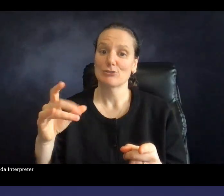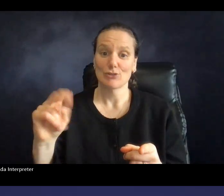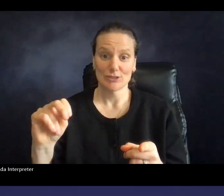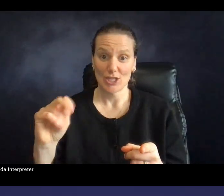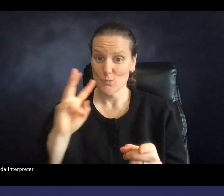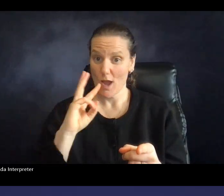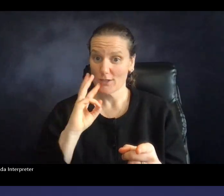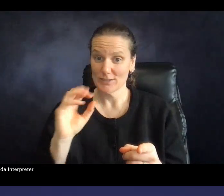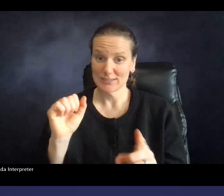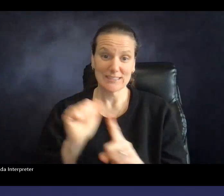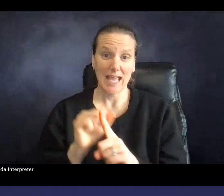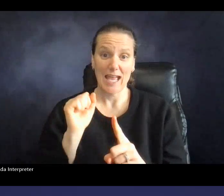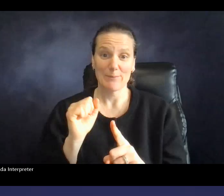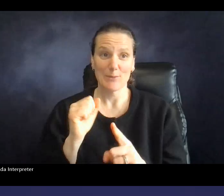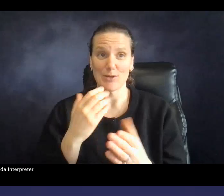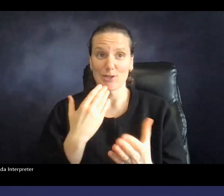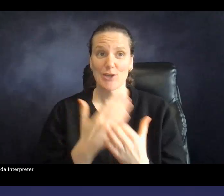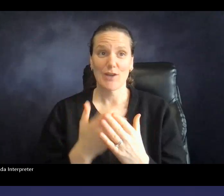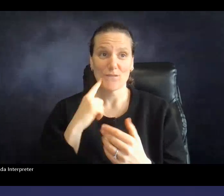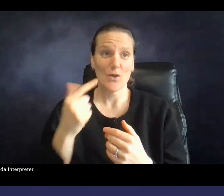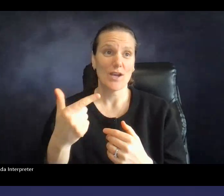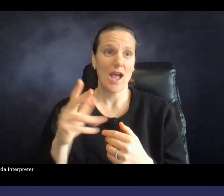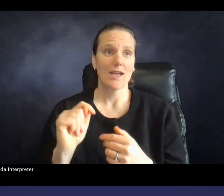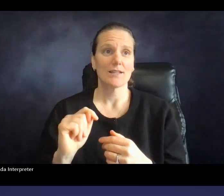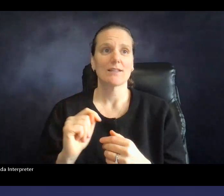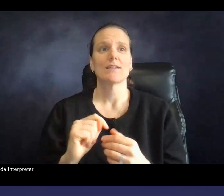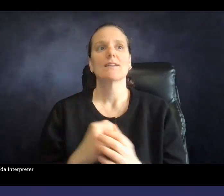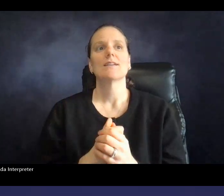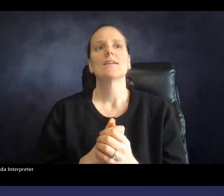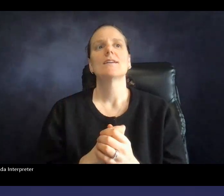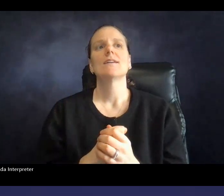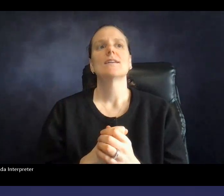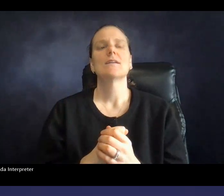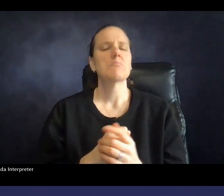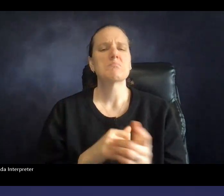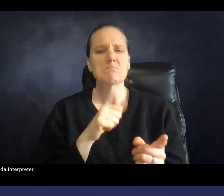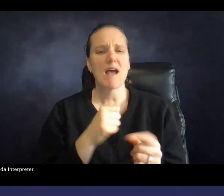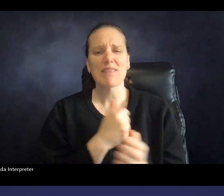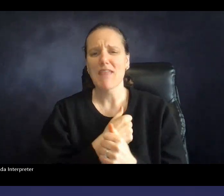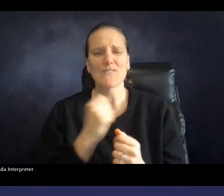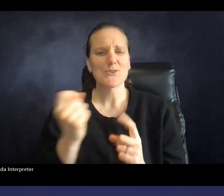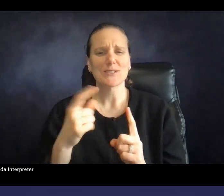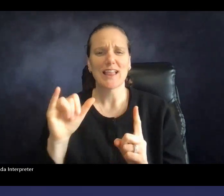Oh, I, I love questions like this. It's not a scam. I don't know a whole lot about it.